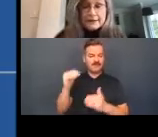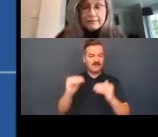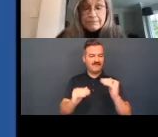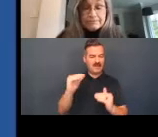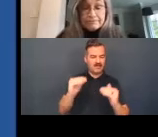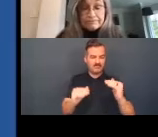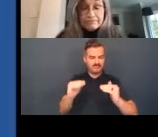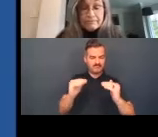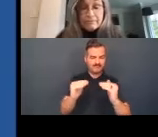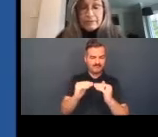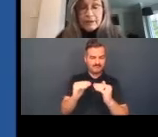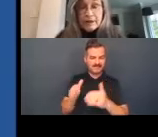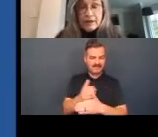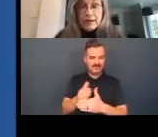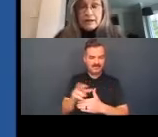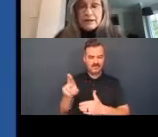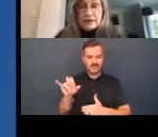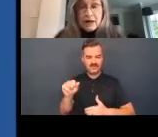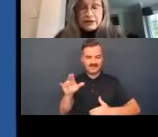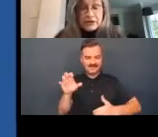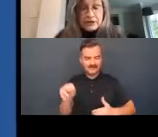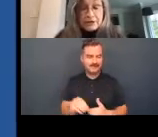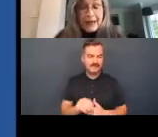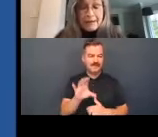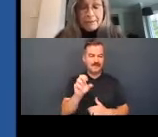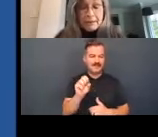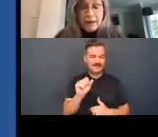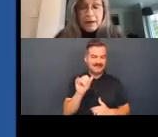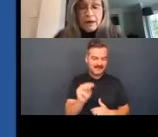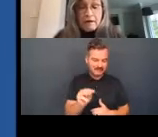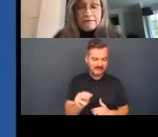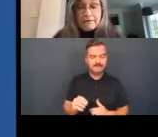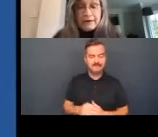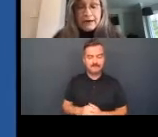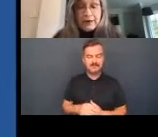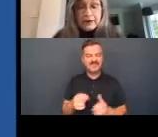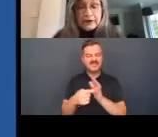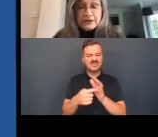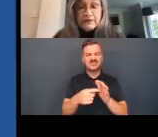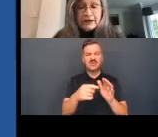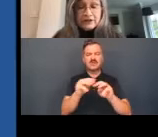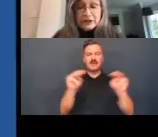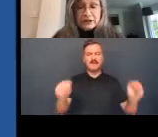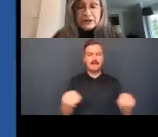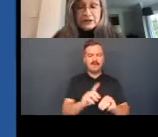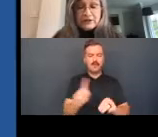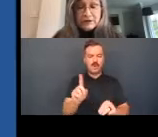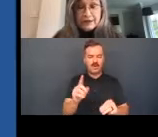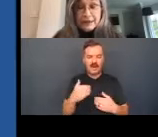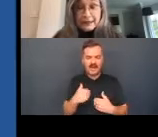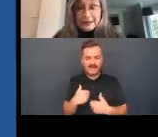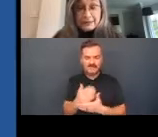16:07:26 this slide shows a map of area disadvantage indices for Atlanta.